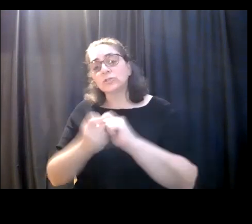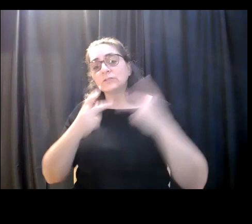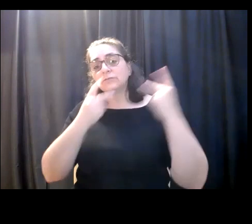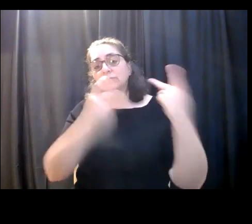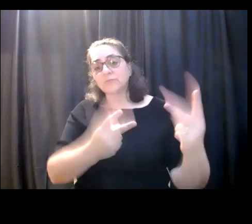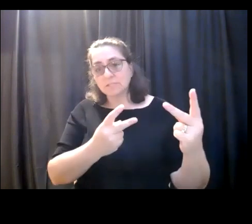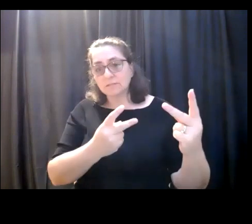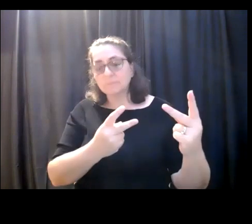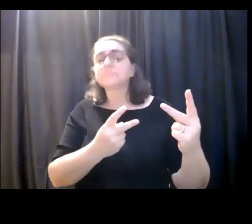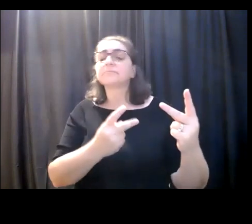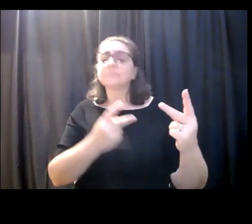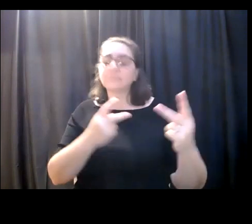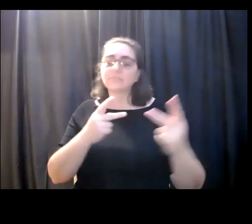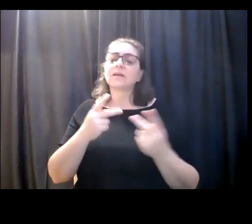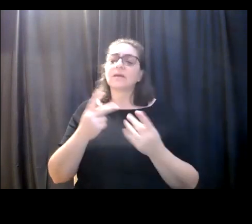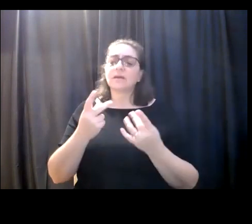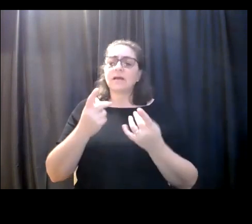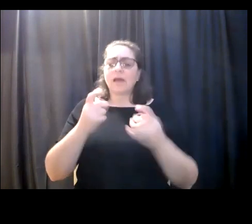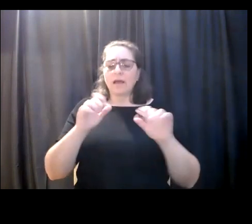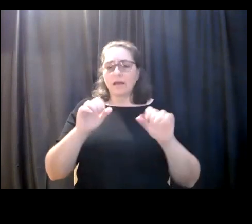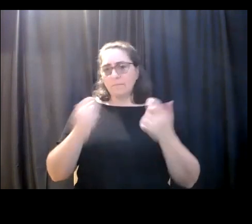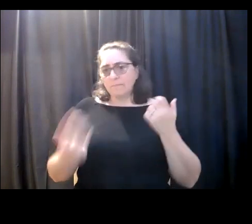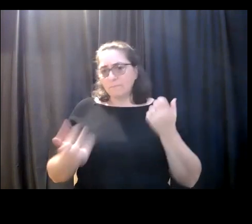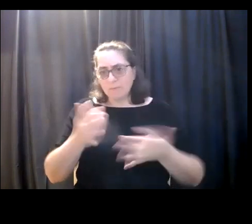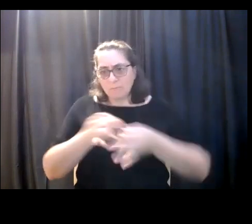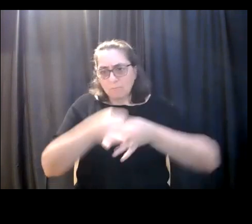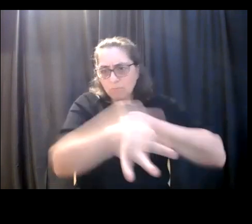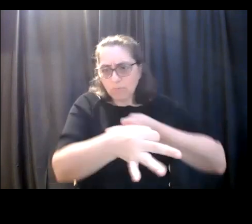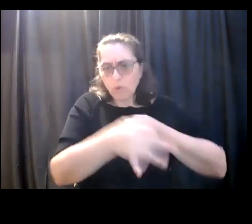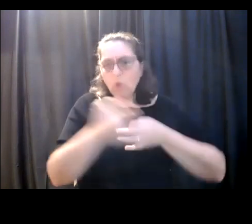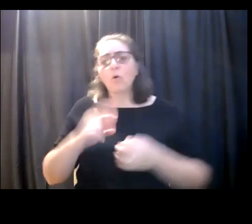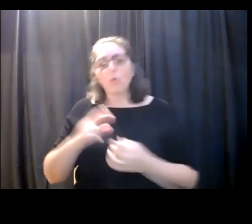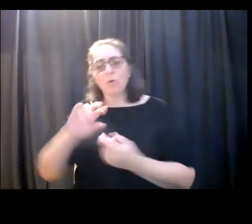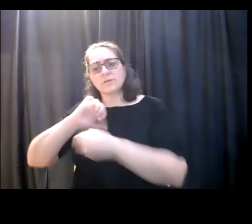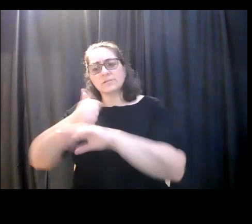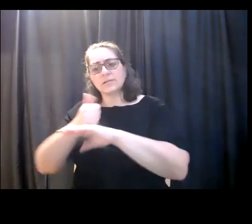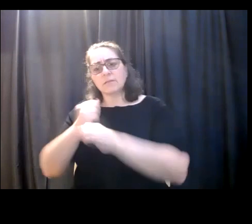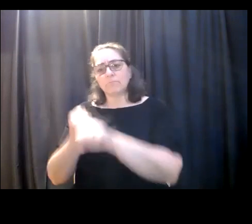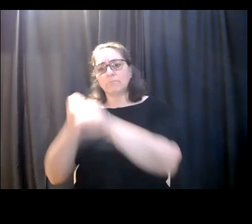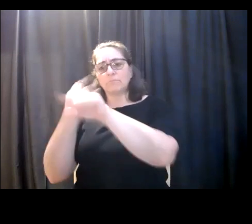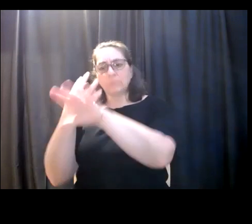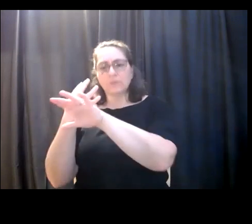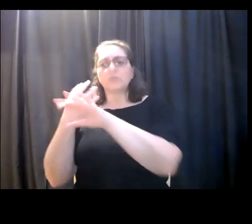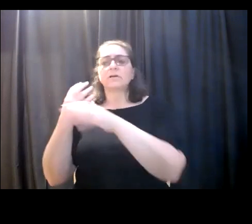opportunity for better communication with hearing loss. I'm using the term, virtual visit,